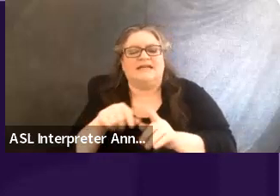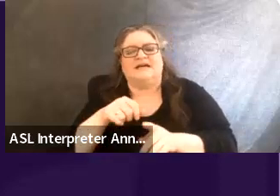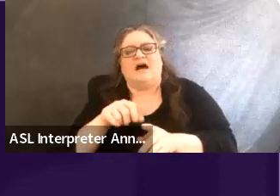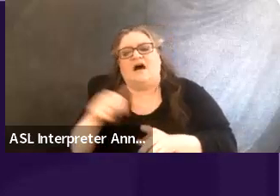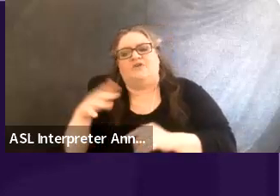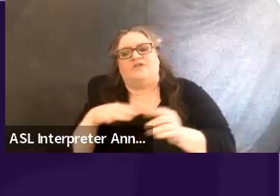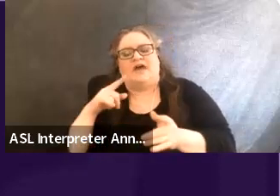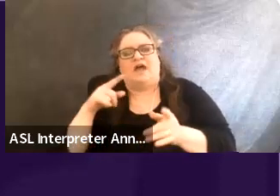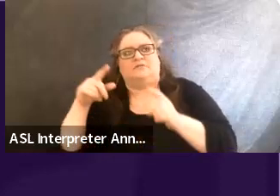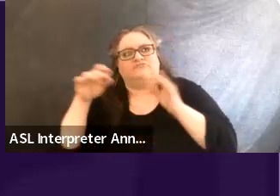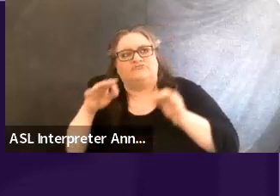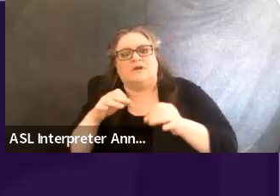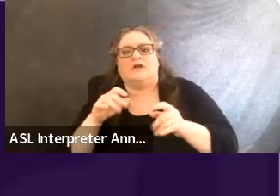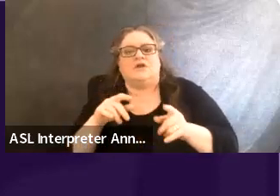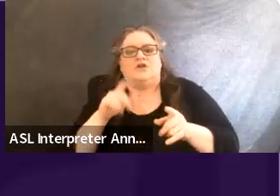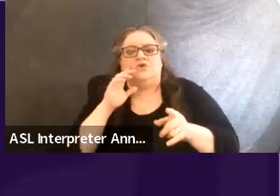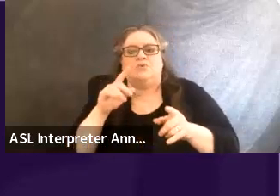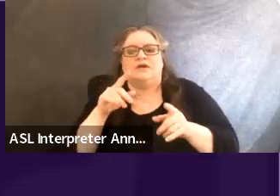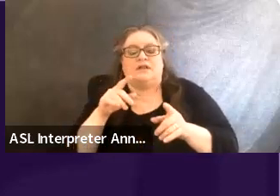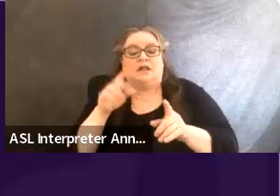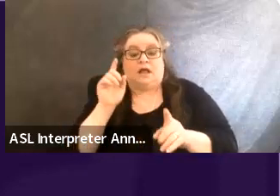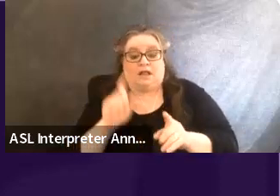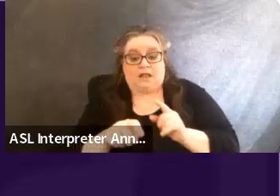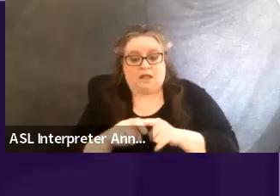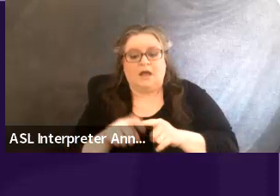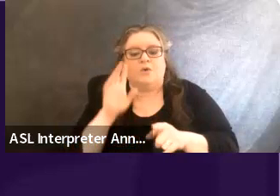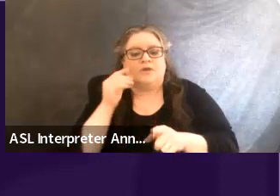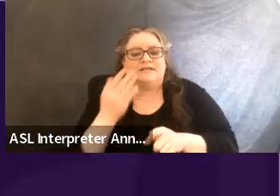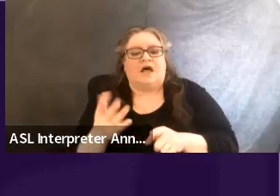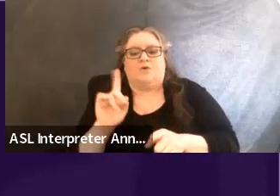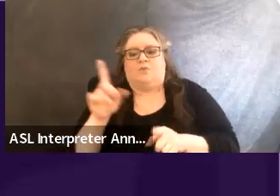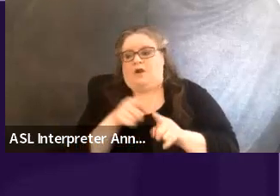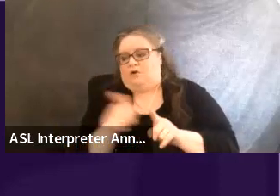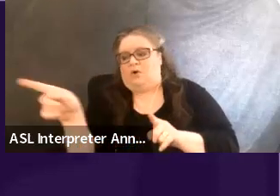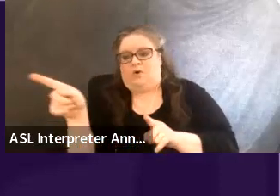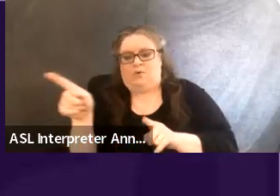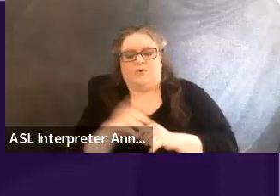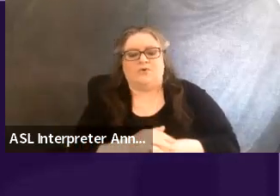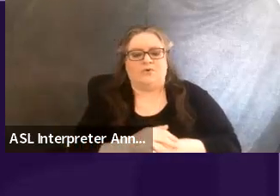where it goes when they click or tap on it. Videos should also have closed captions